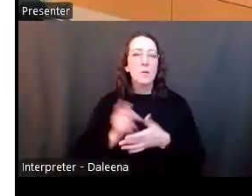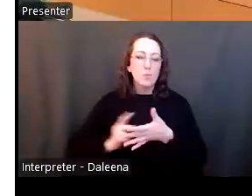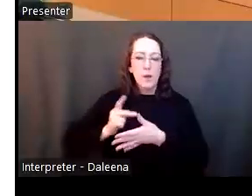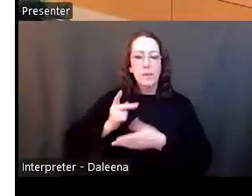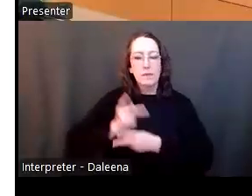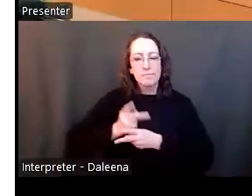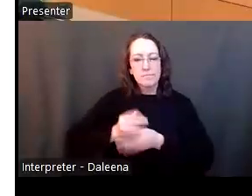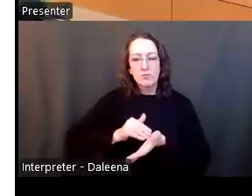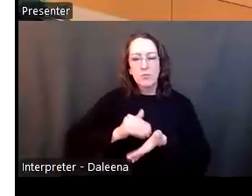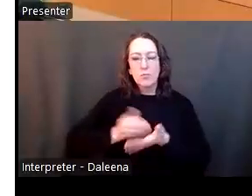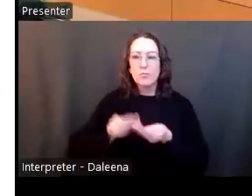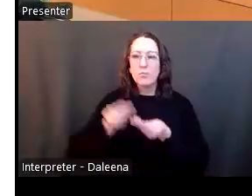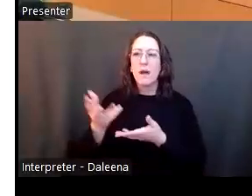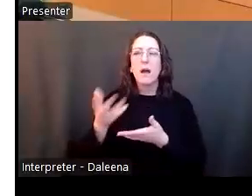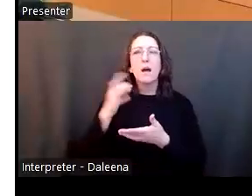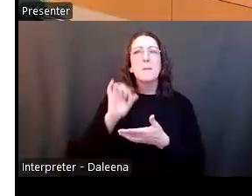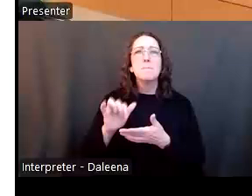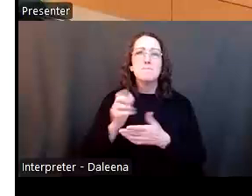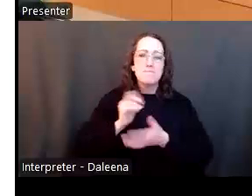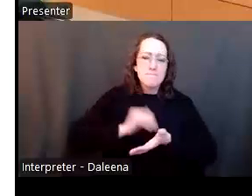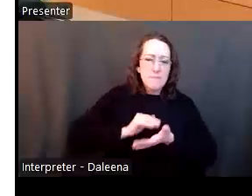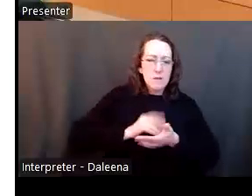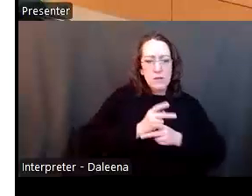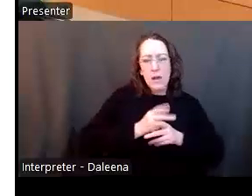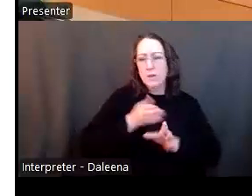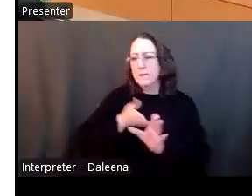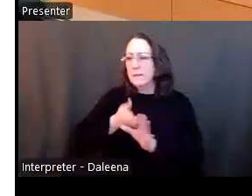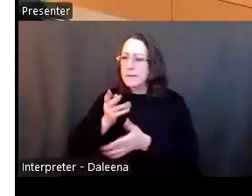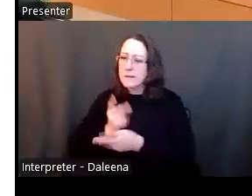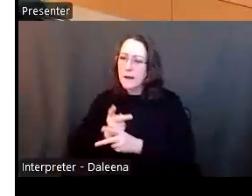with the medical care as well as the psychiatric care traditionally we uh